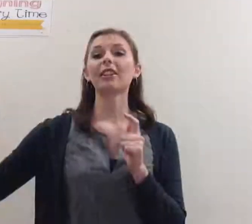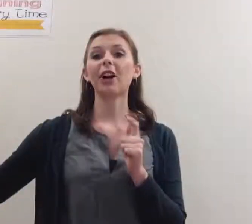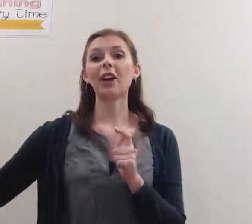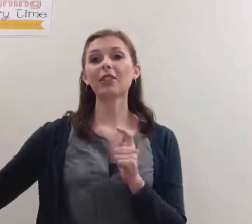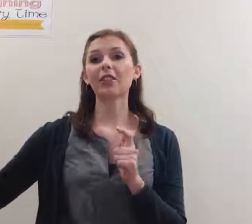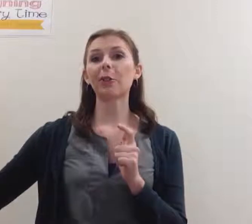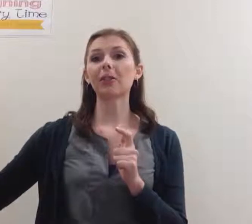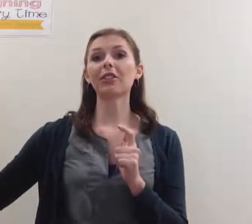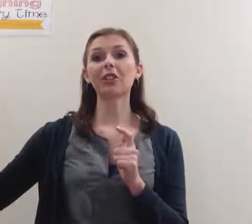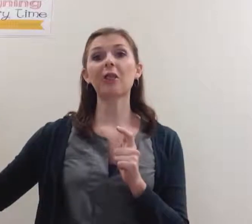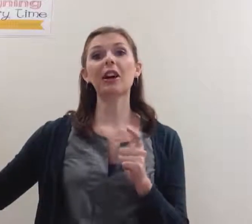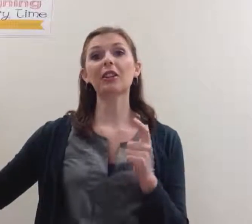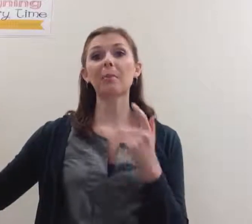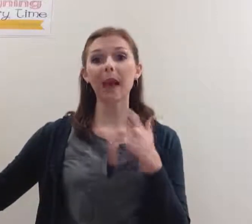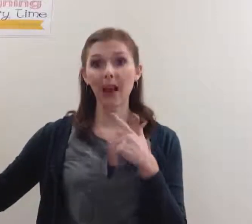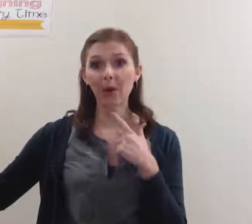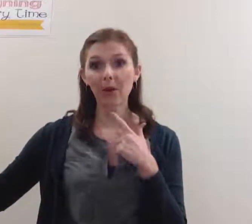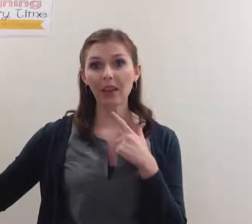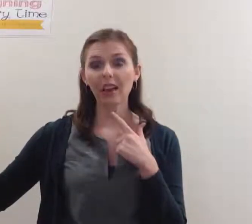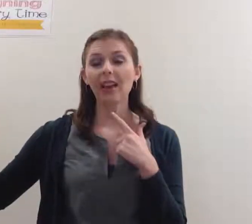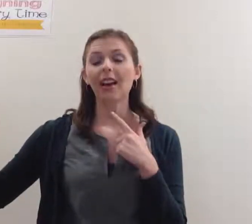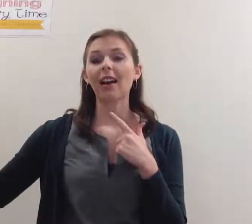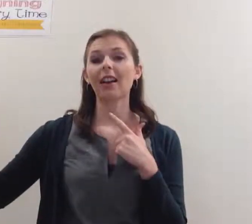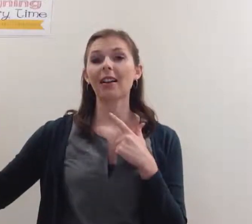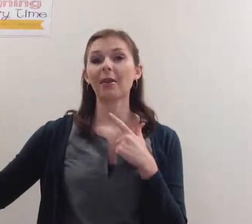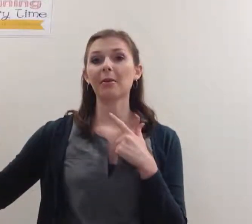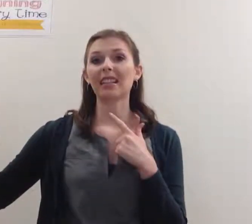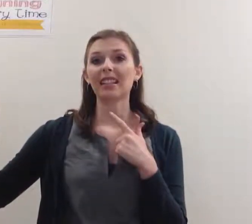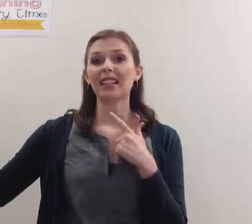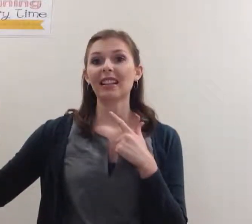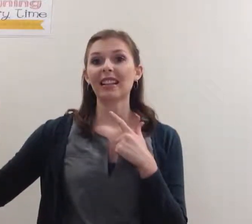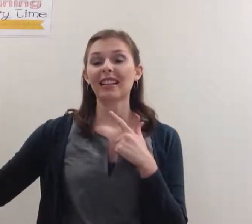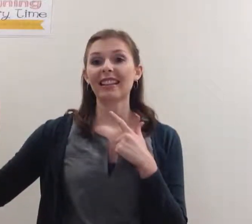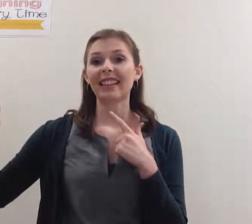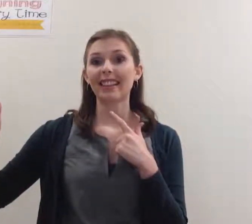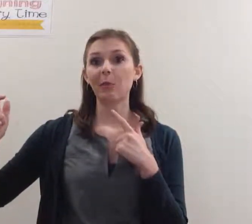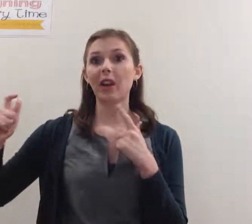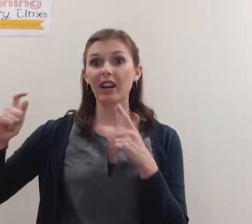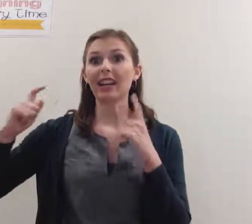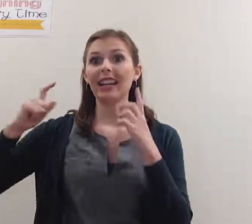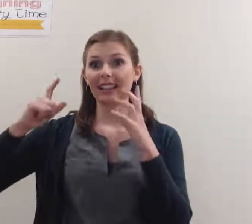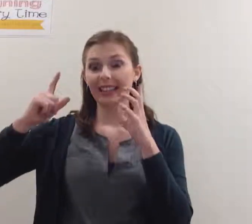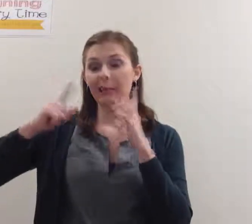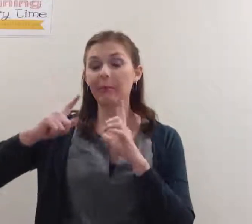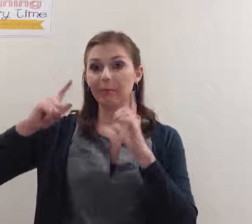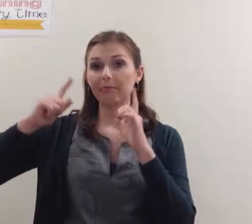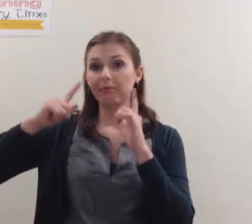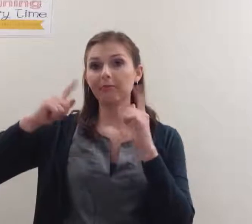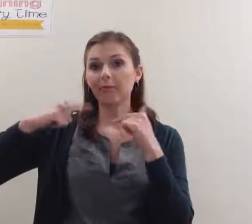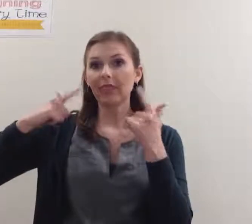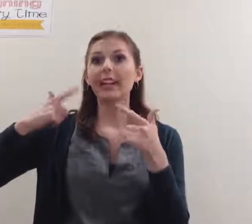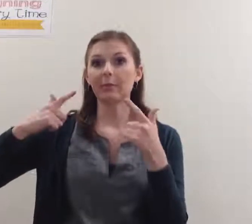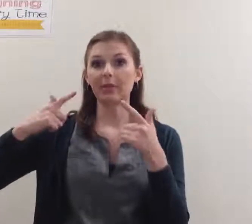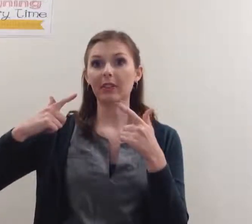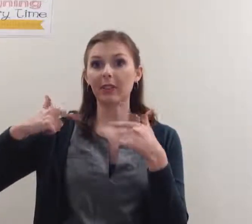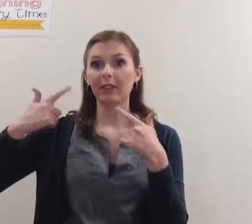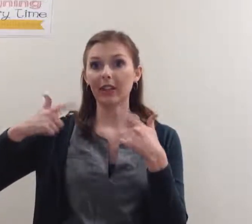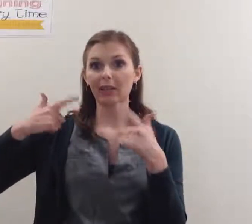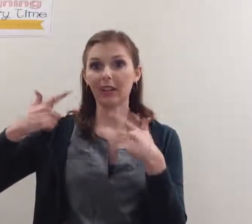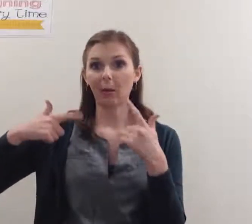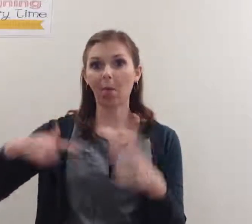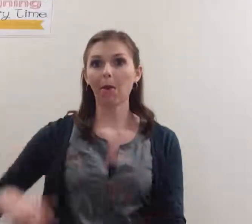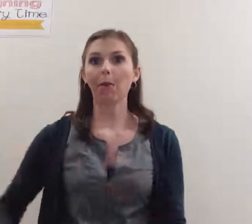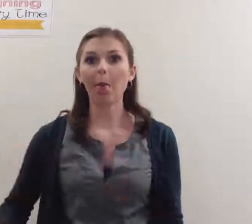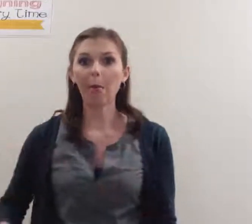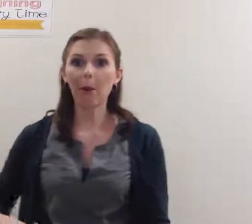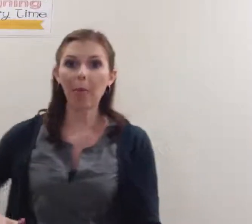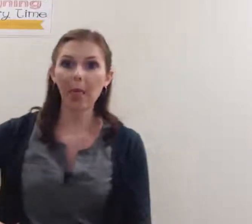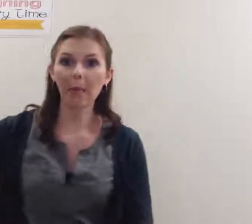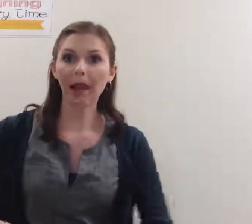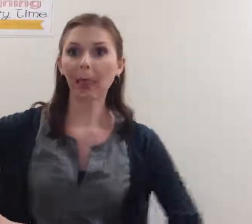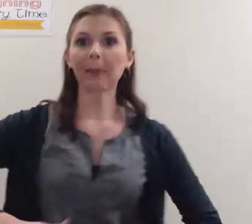And you're also going to show on your mouth, umm, where the, umm, lips are very far blahlala!